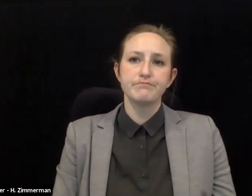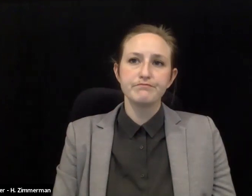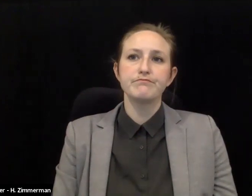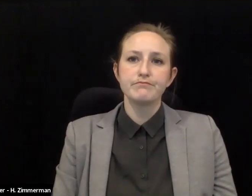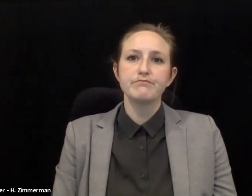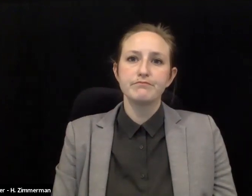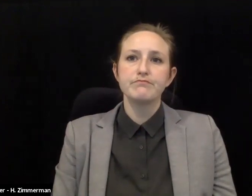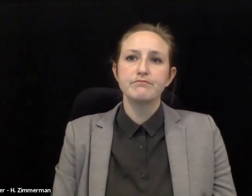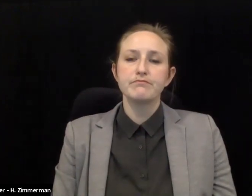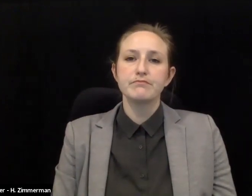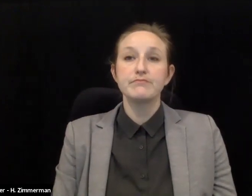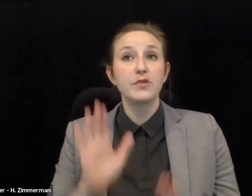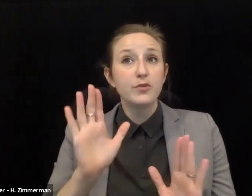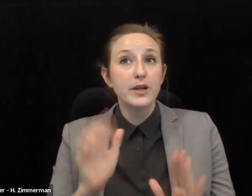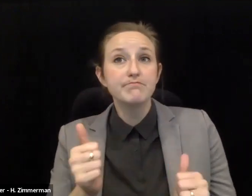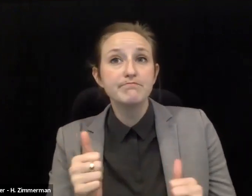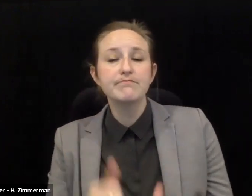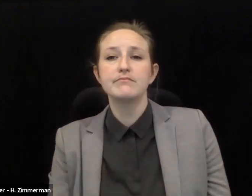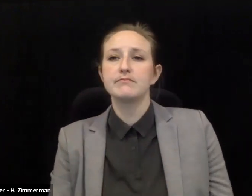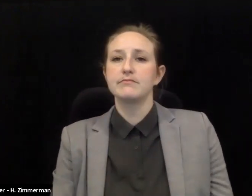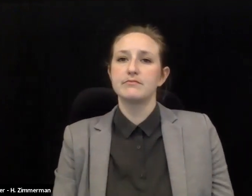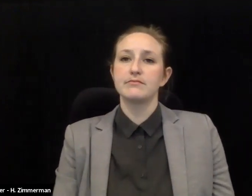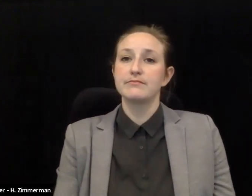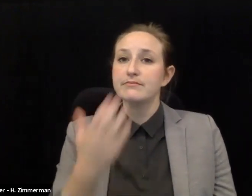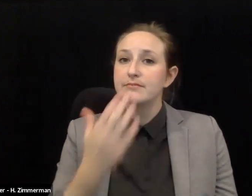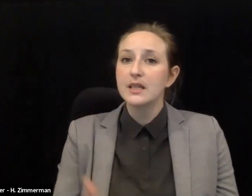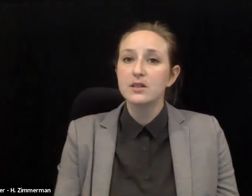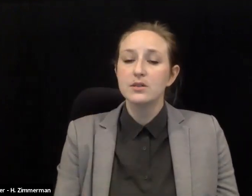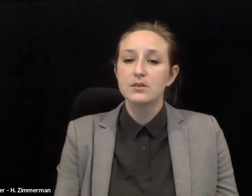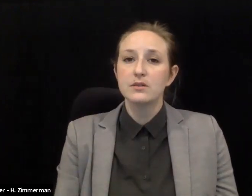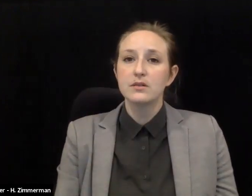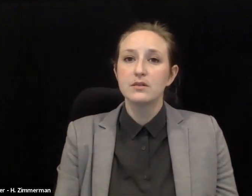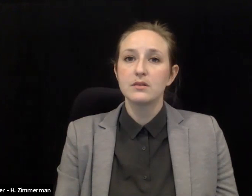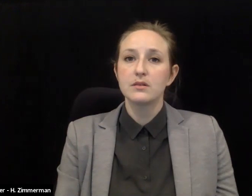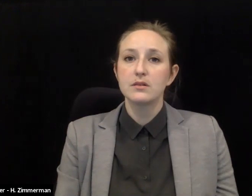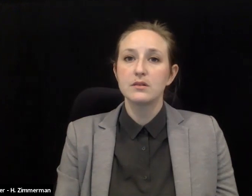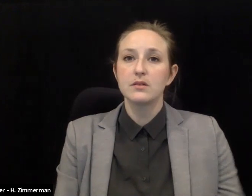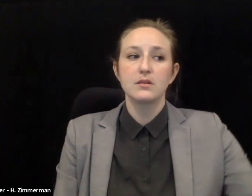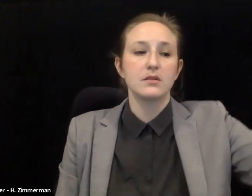Justin Harford: Great. Thank you.